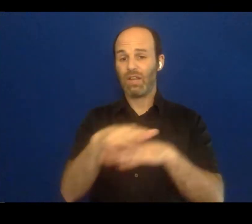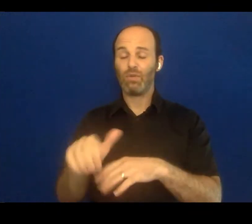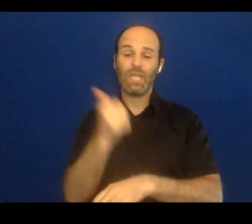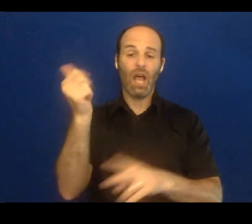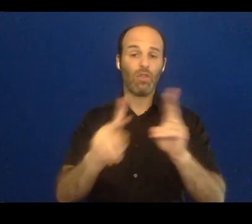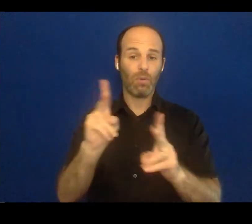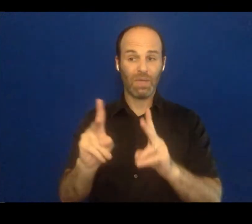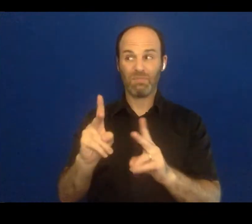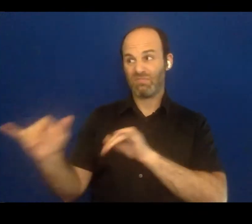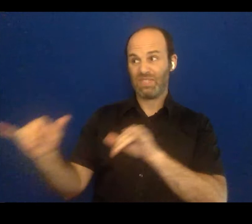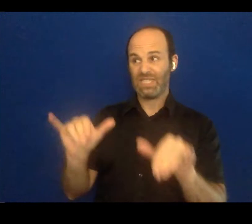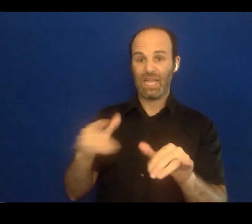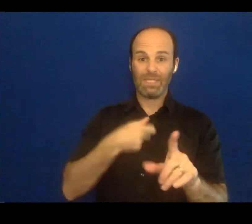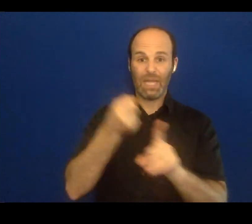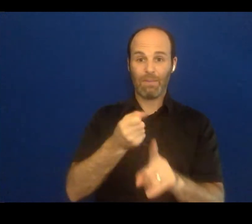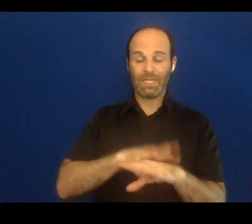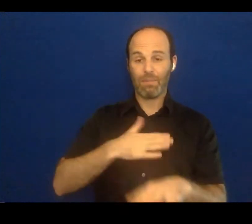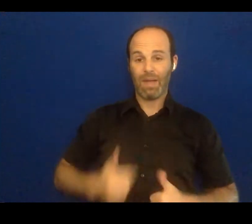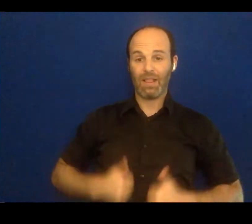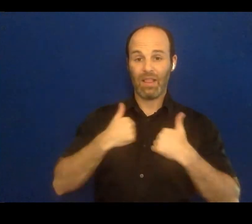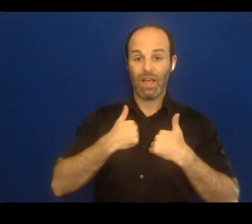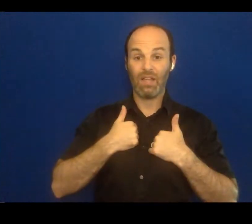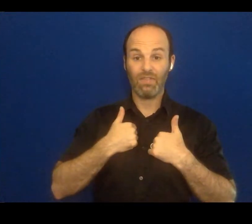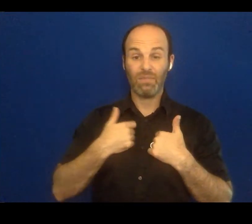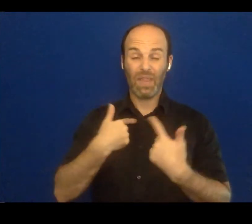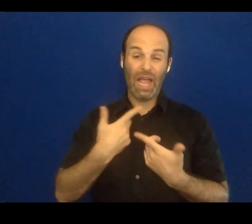I WANT TO IMPACT OTHER'S LIVES